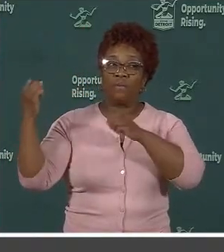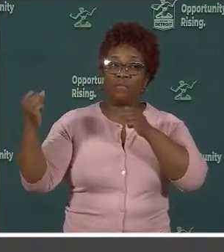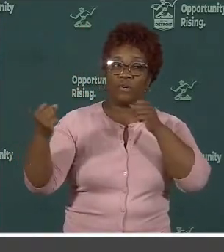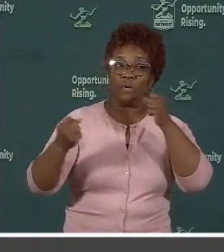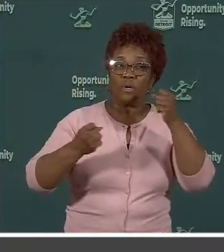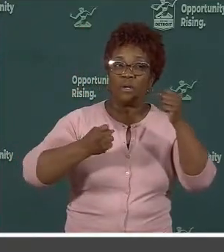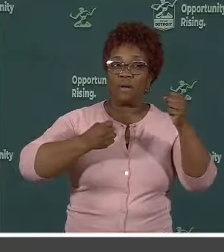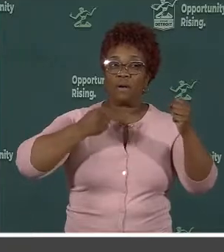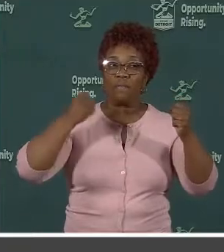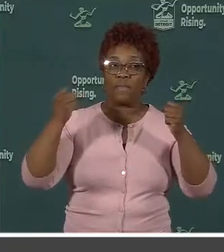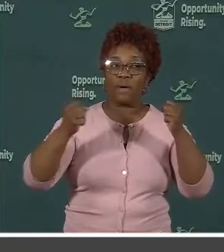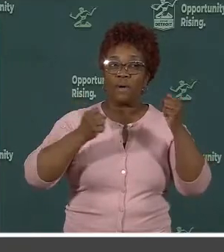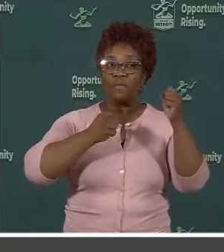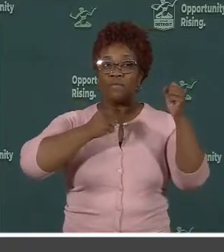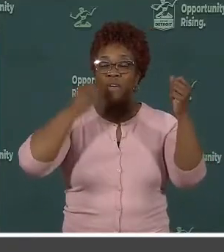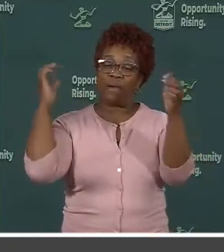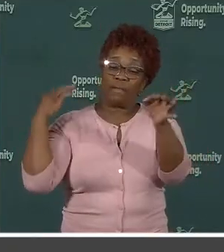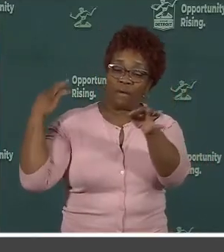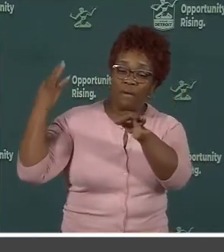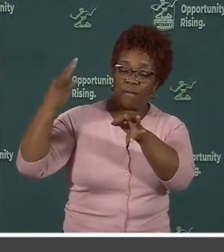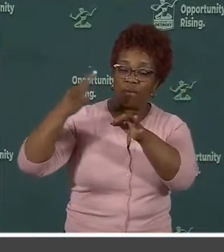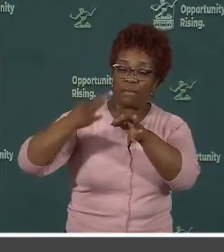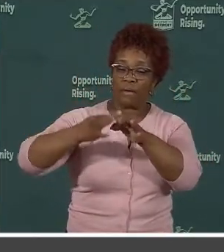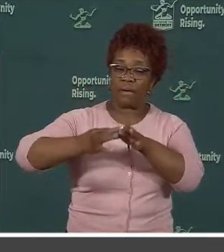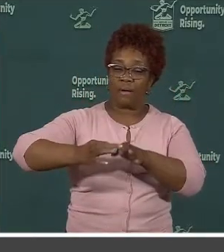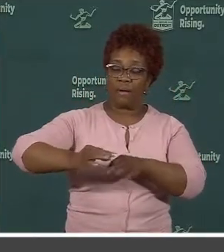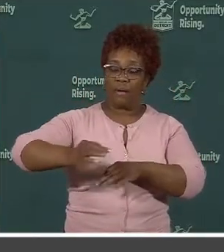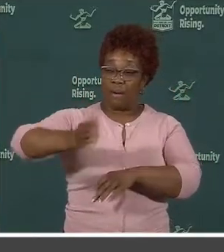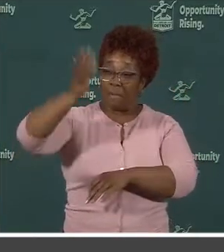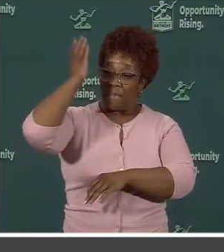OF FAITH THAT DARK PAST HAS